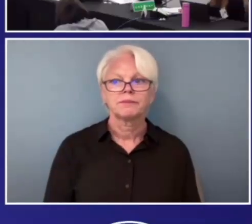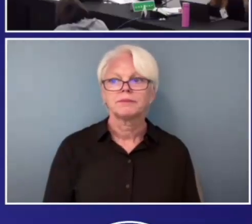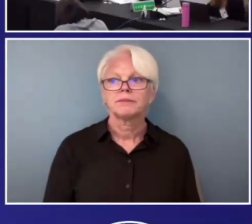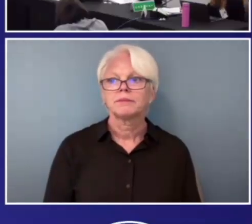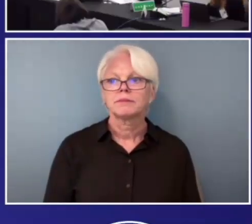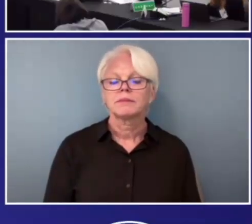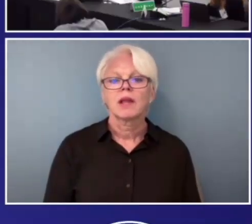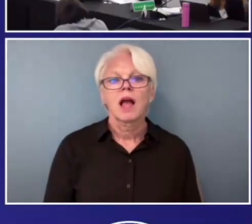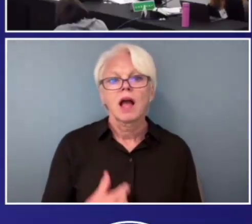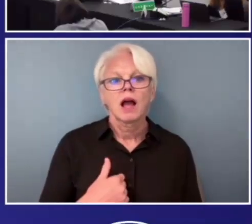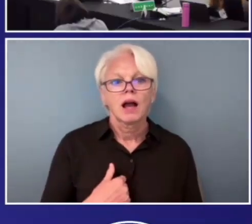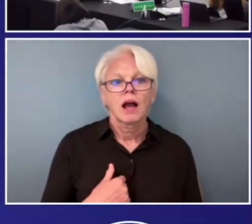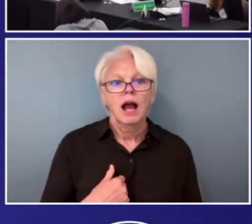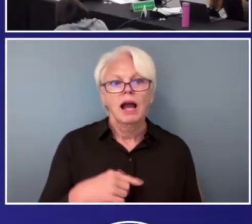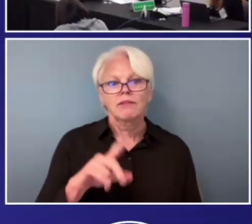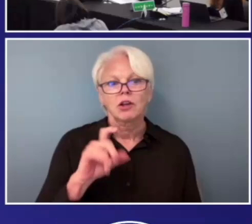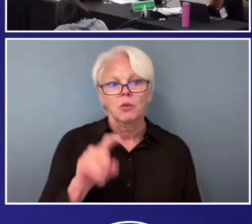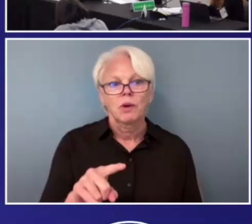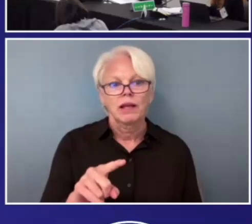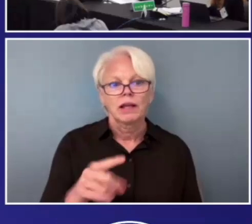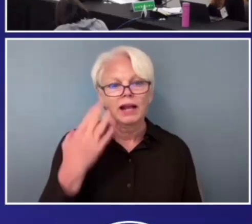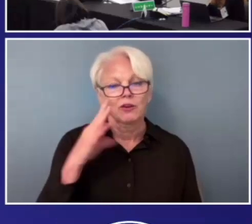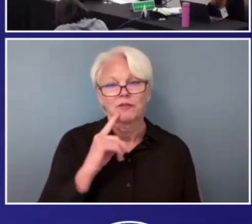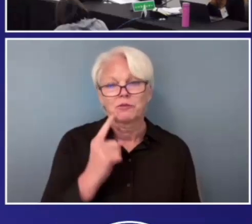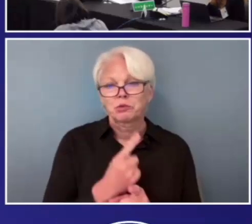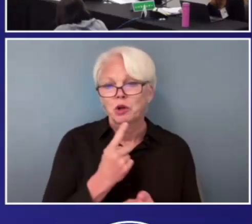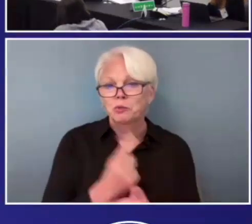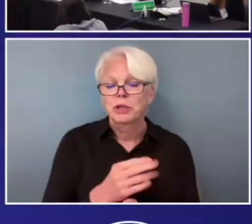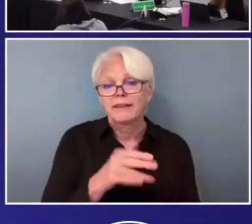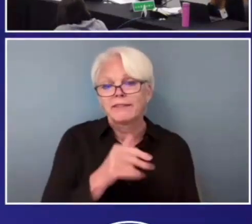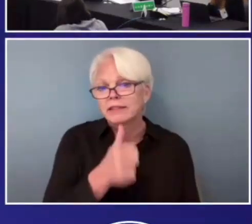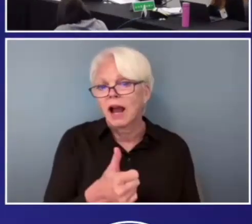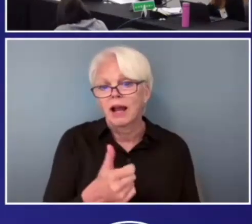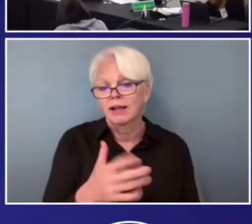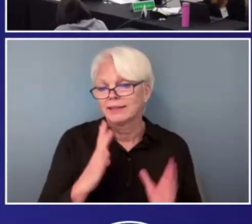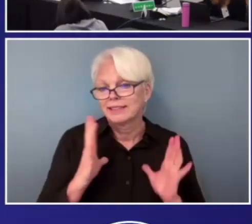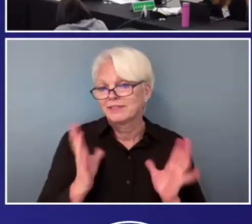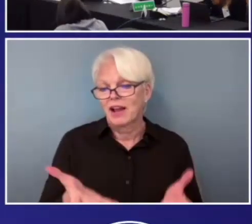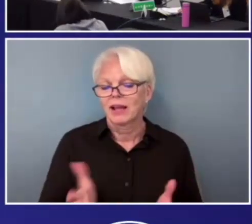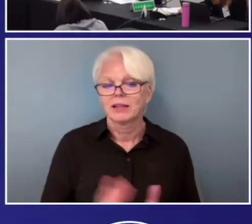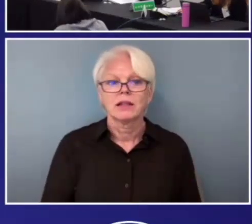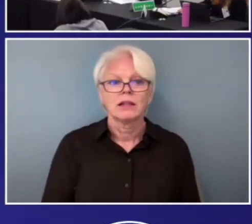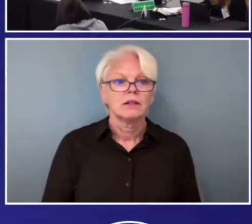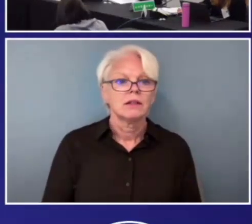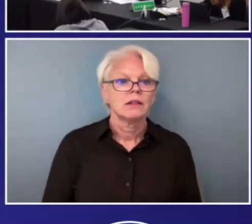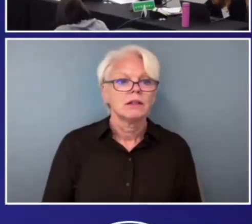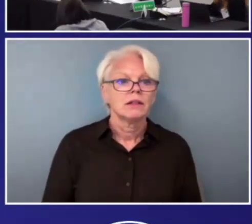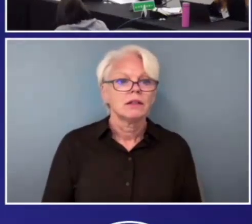I have a question. I don't know if this is appropriate. And if it's not, that's fine. I'm curious,